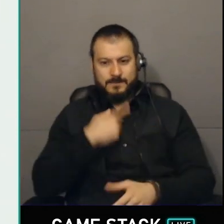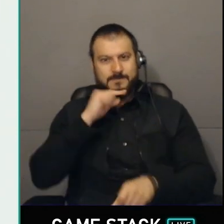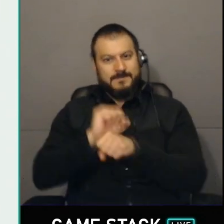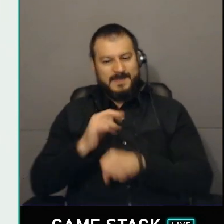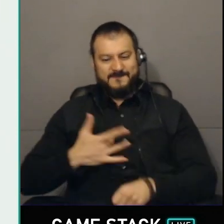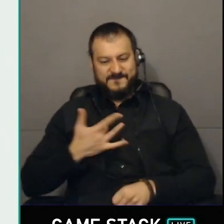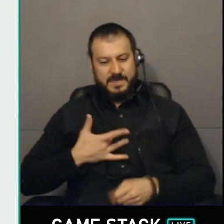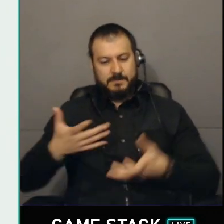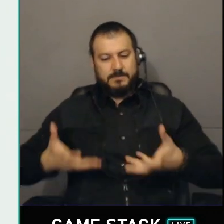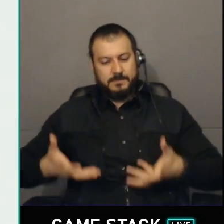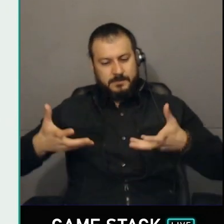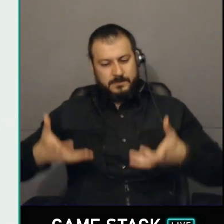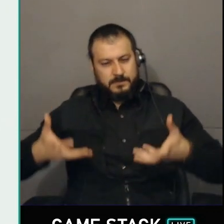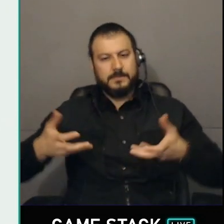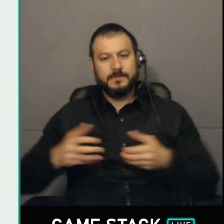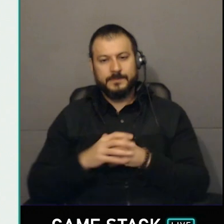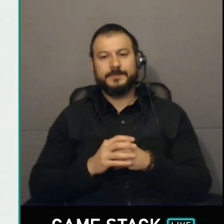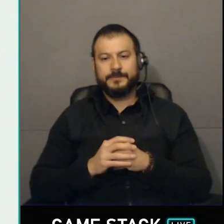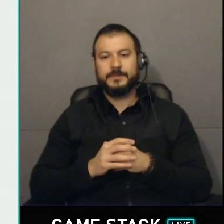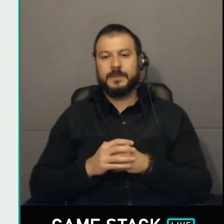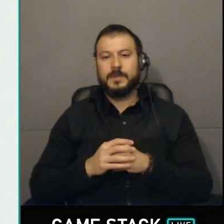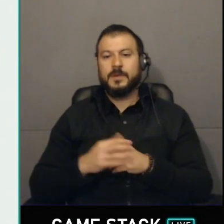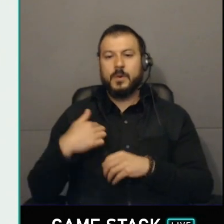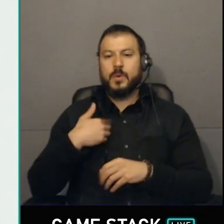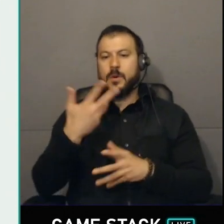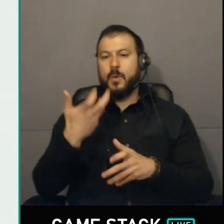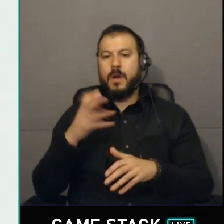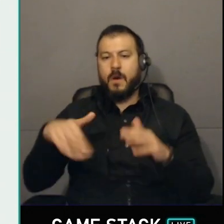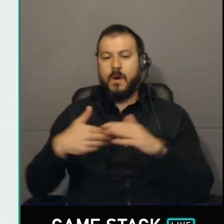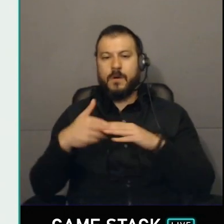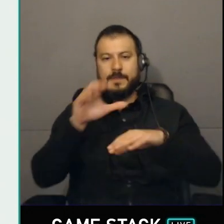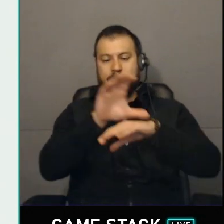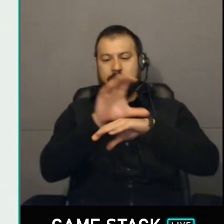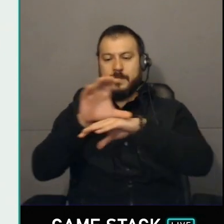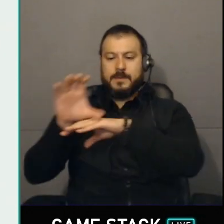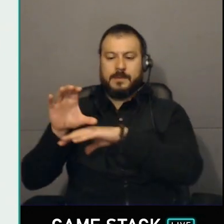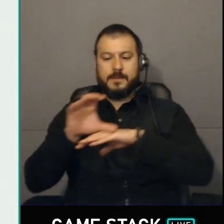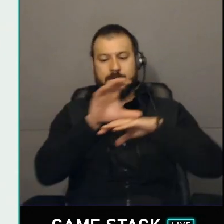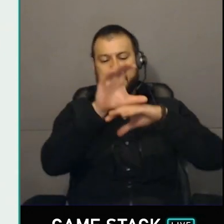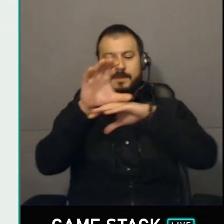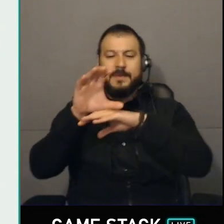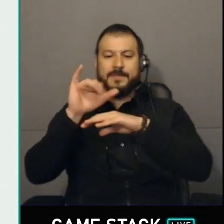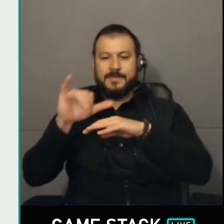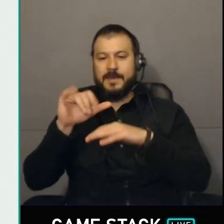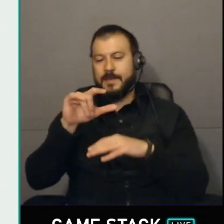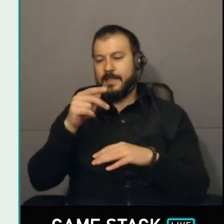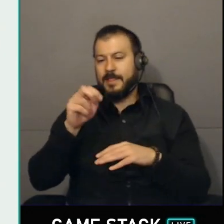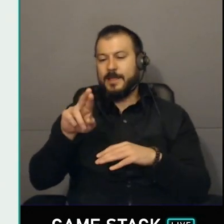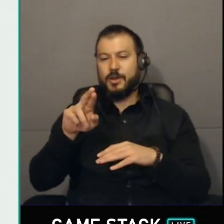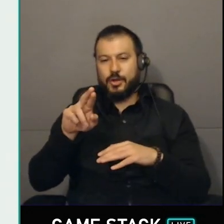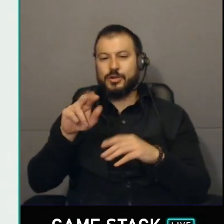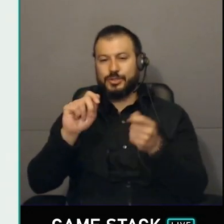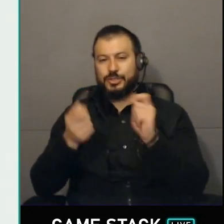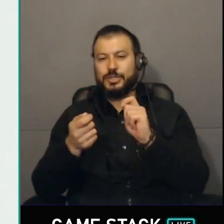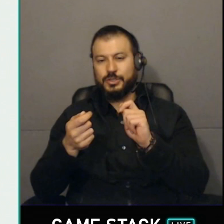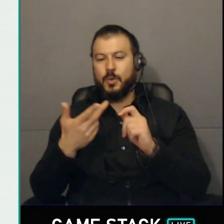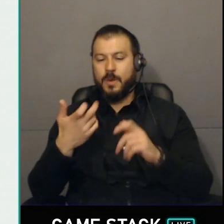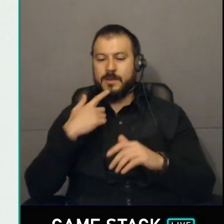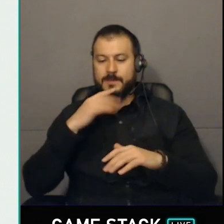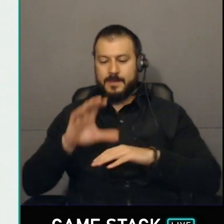we want all of those linear changes, we want the collision resolution to be lifting all of our boxes through the center of mass,